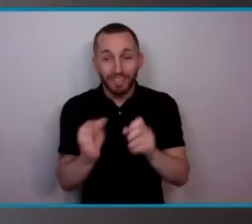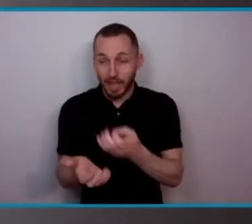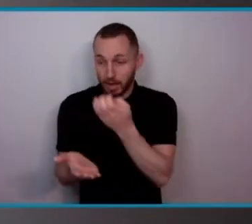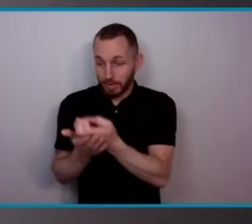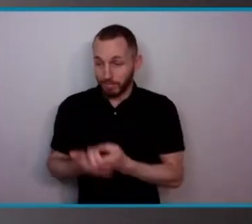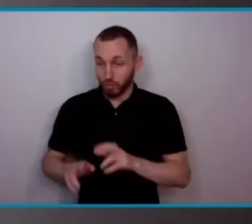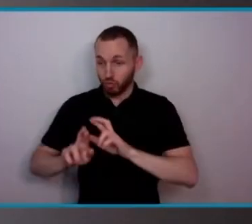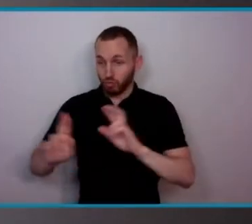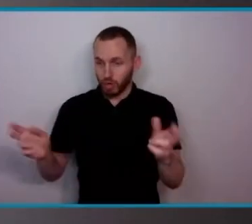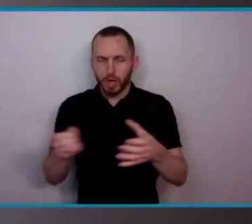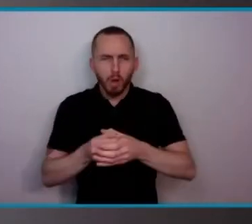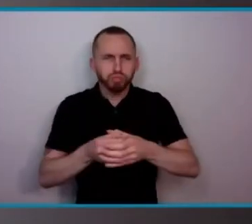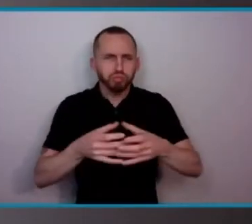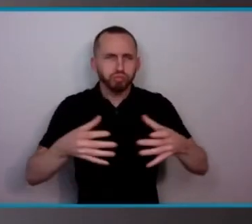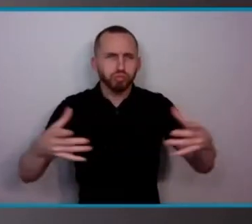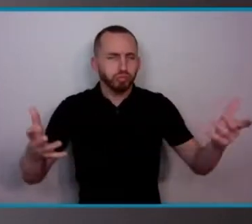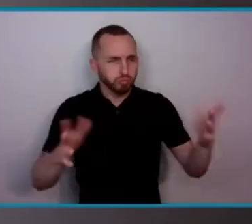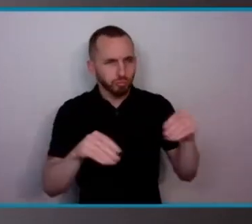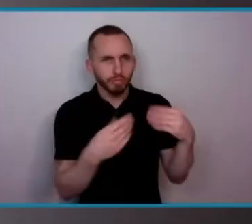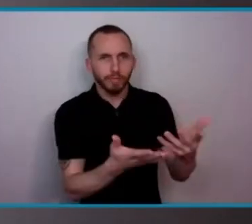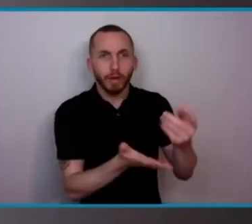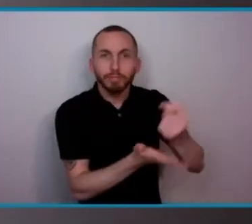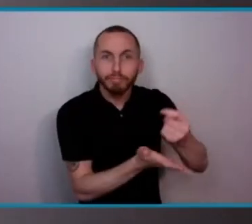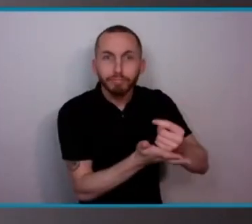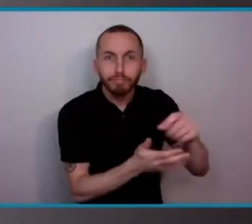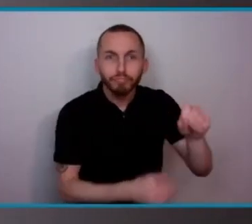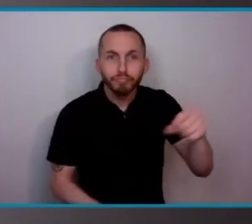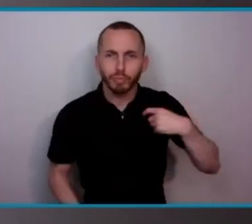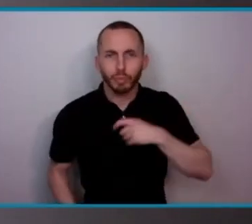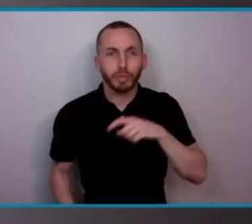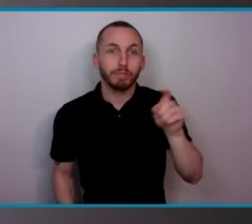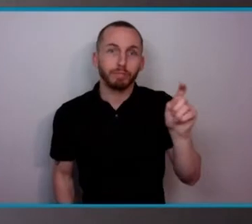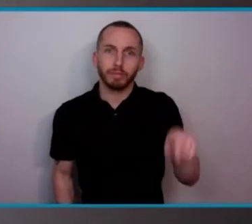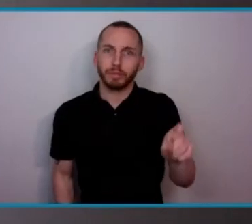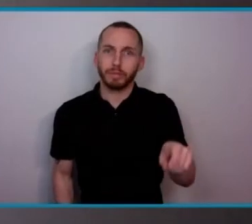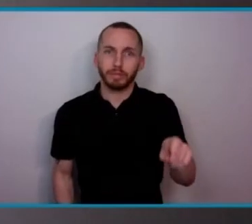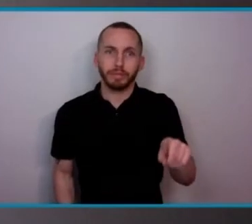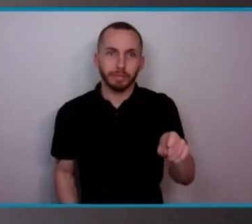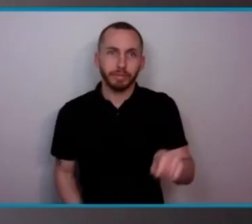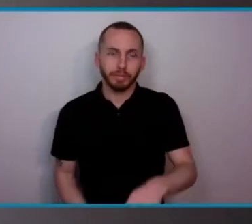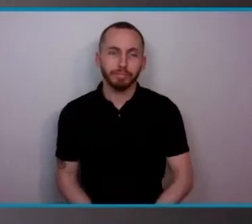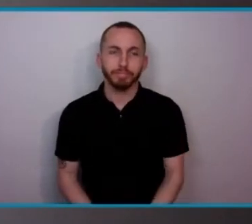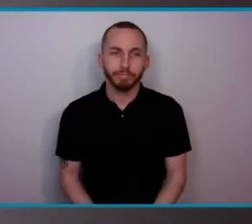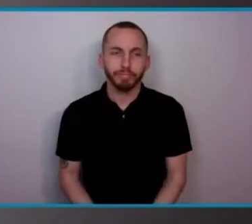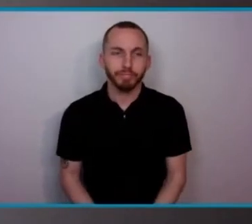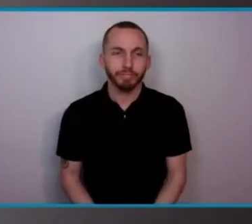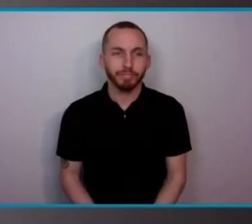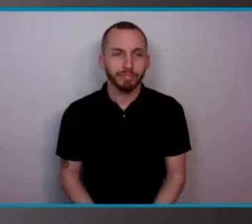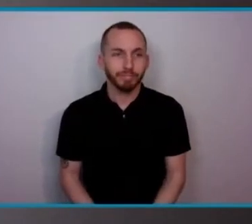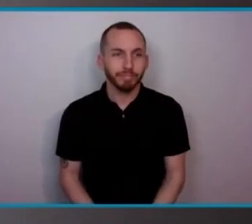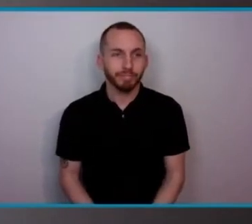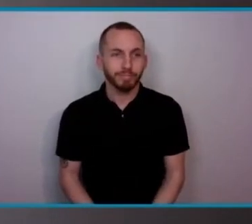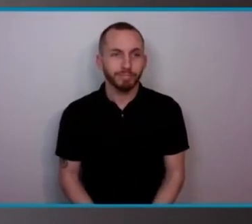and building evidence-based practice that we need in the fields of music therapy and other creative arts therapies.